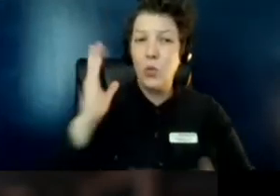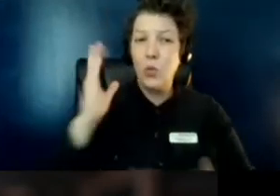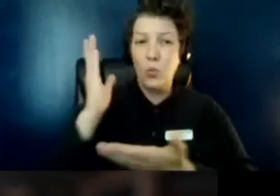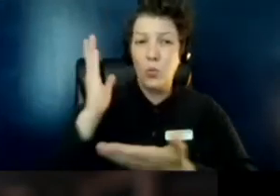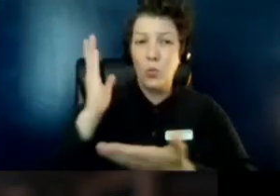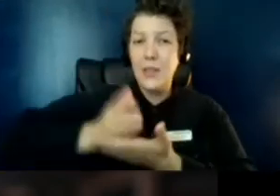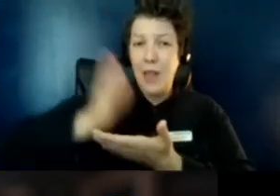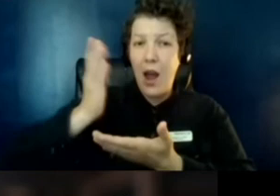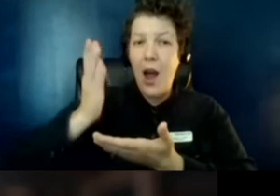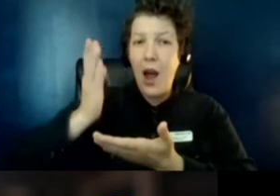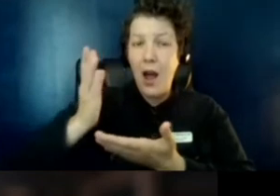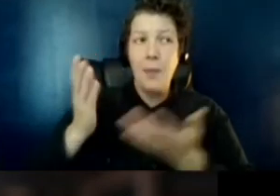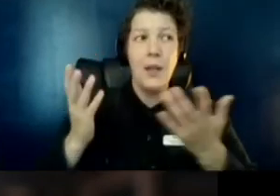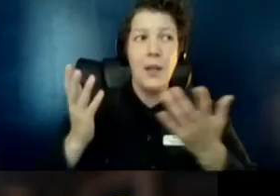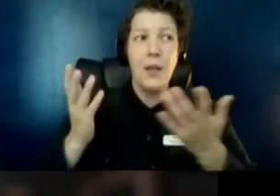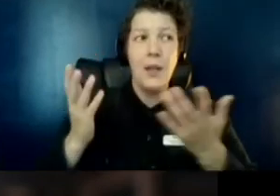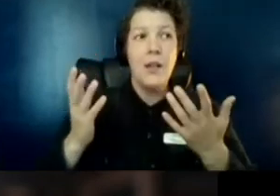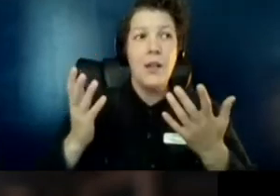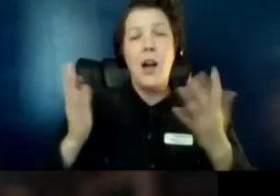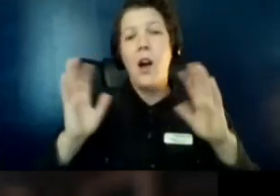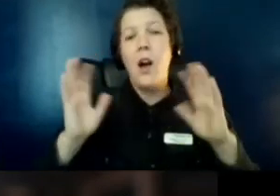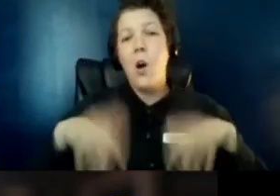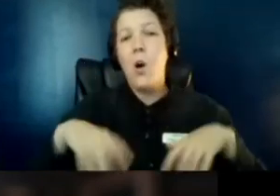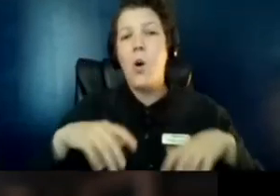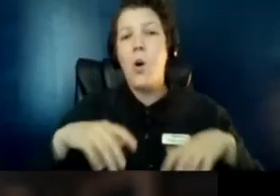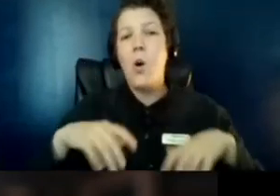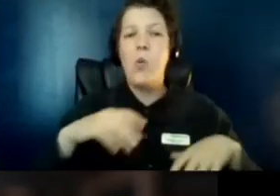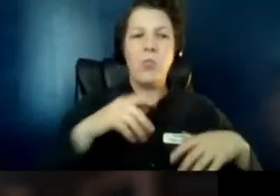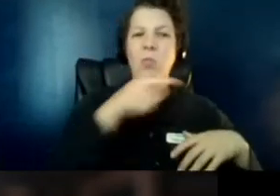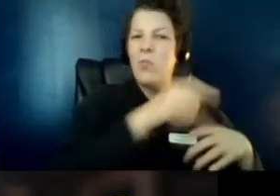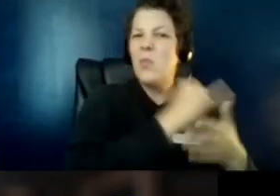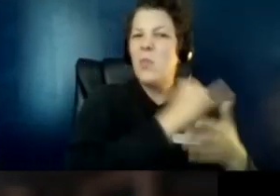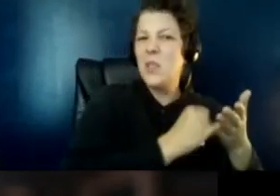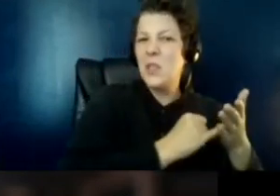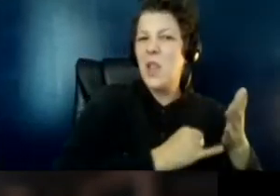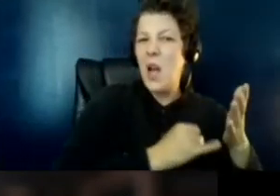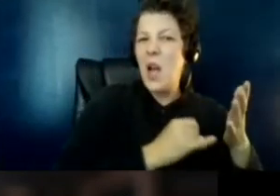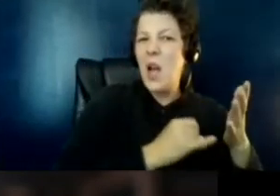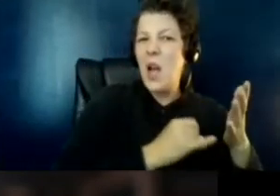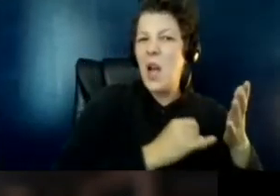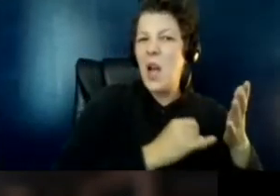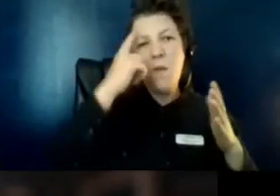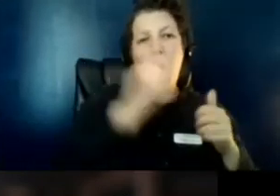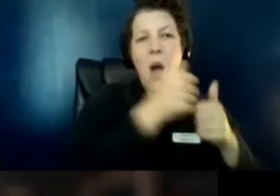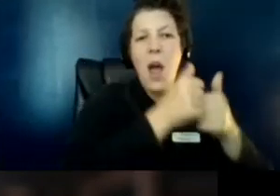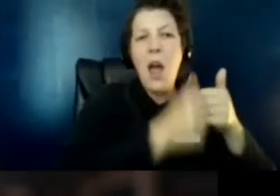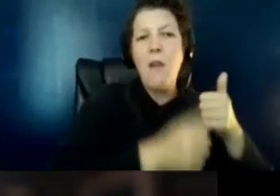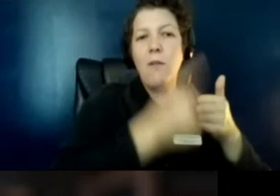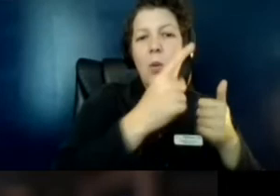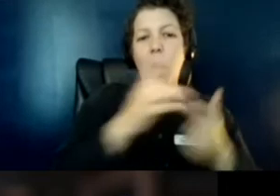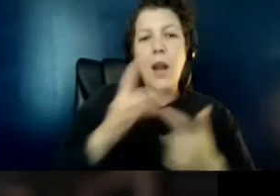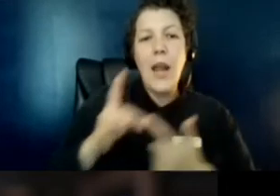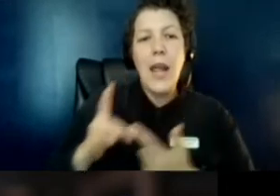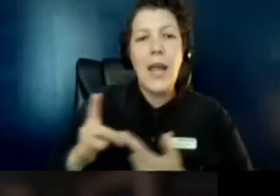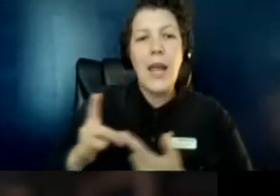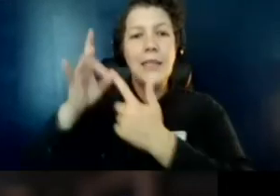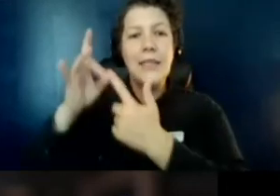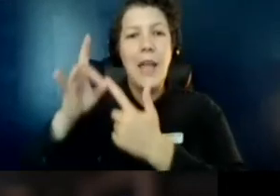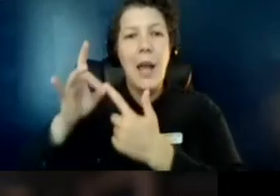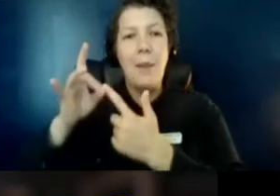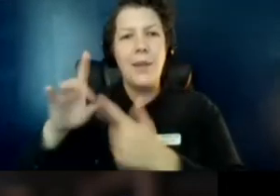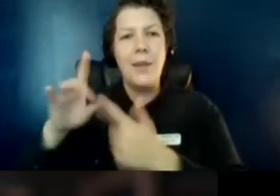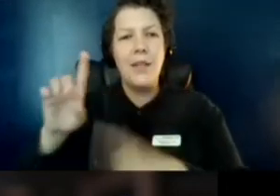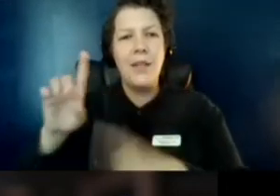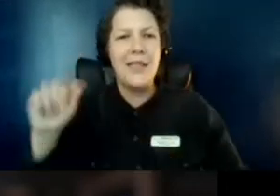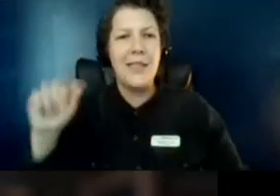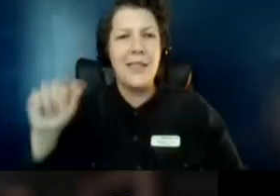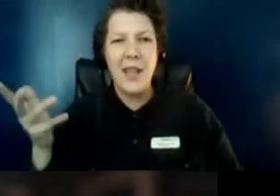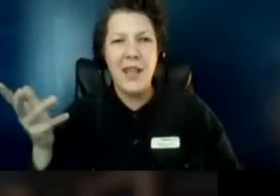everybody but the disabilities. When we get into disabilities we start talking about well,